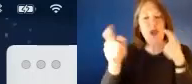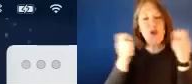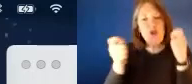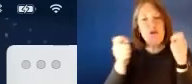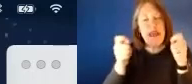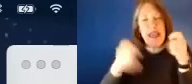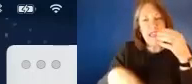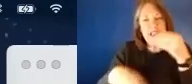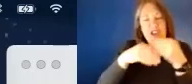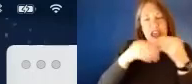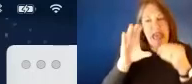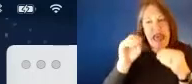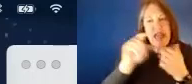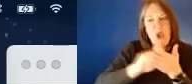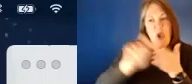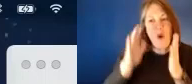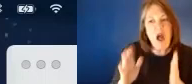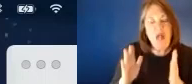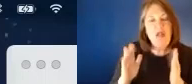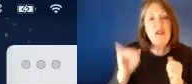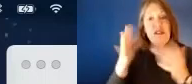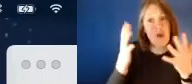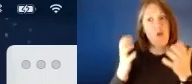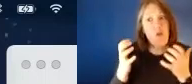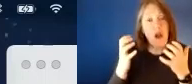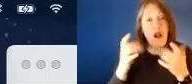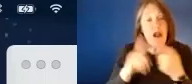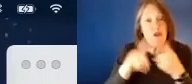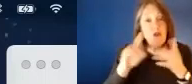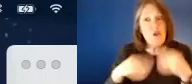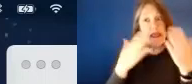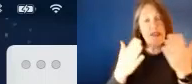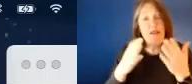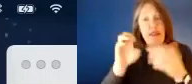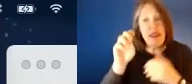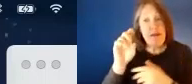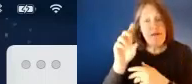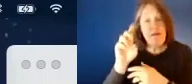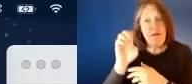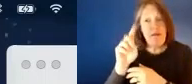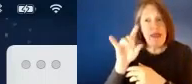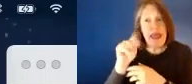co-authors, if you want to give 07:22:16 them editing rights, use this, first